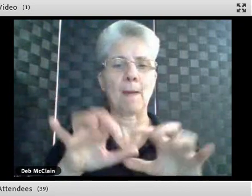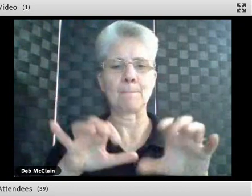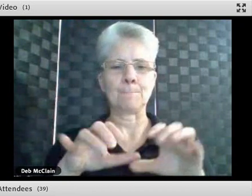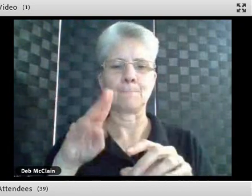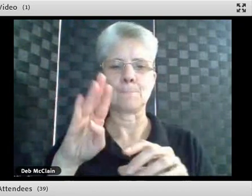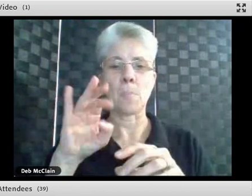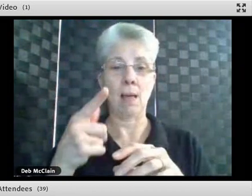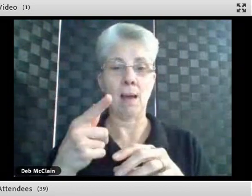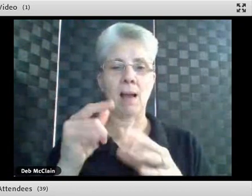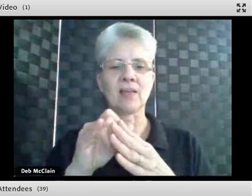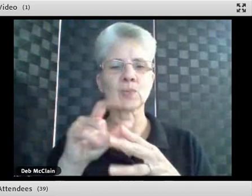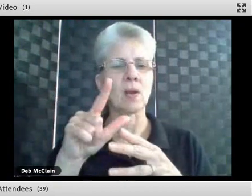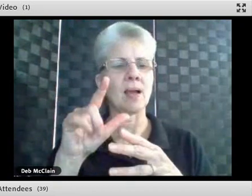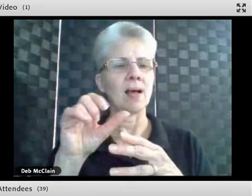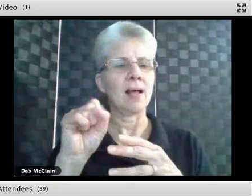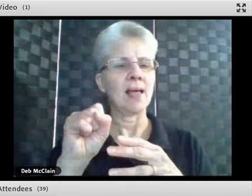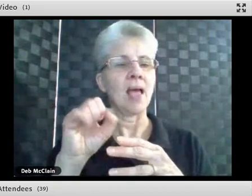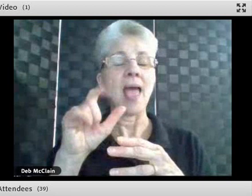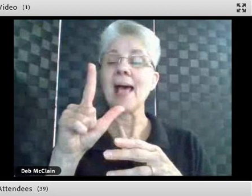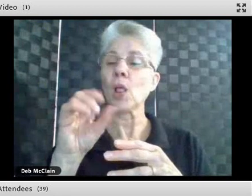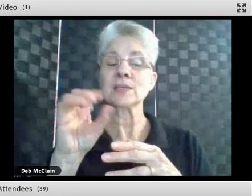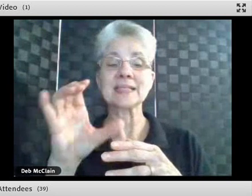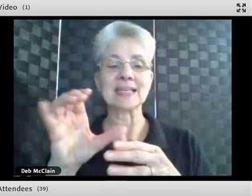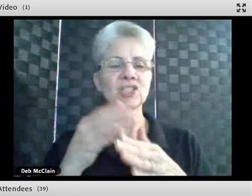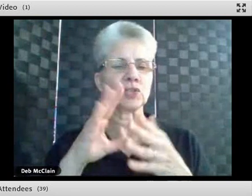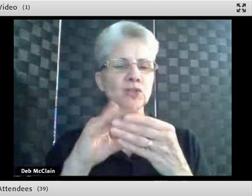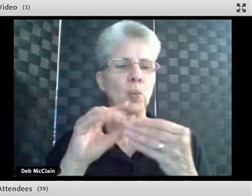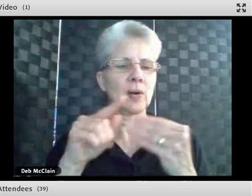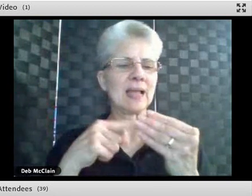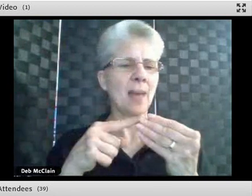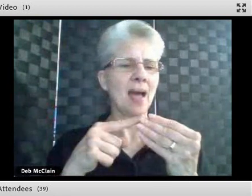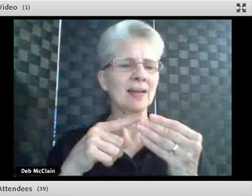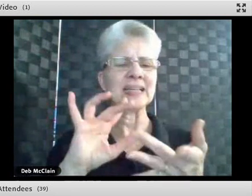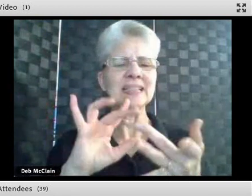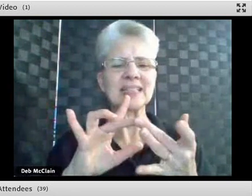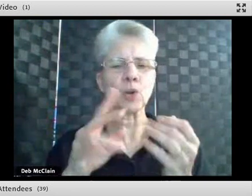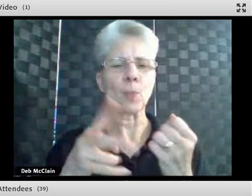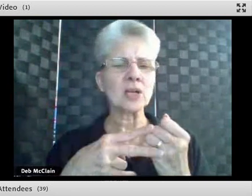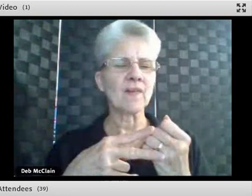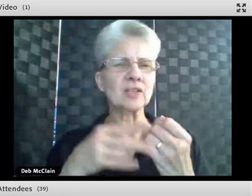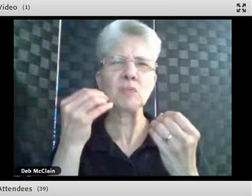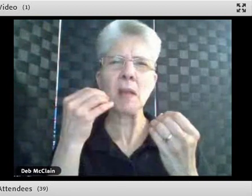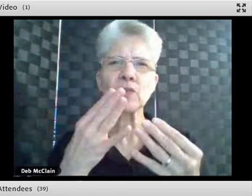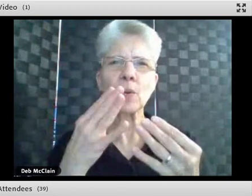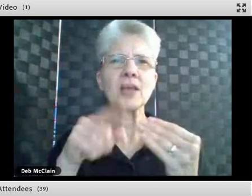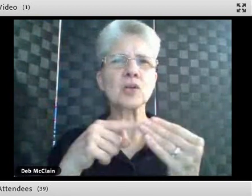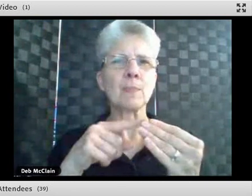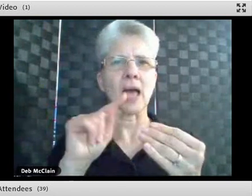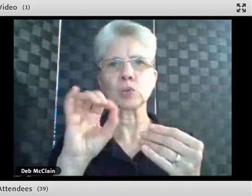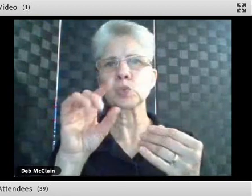That's where LoC shares their stories of digital preservation and shares information on new tools